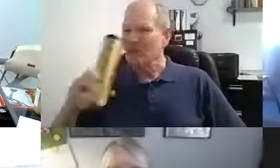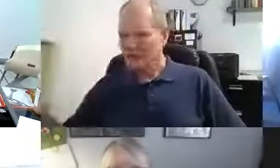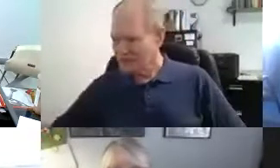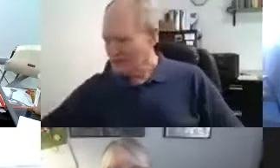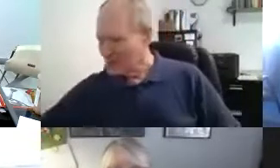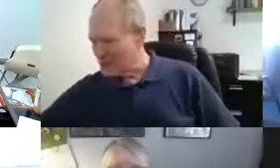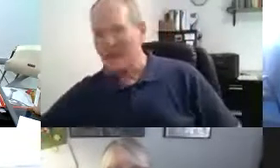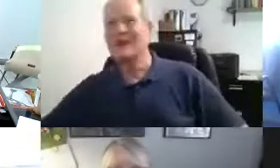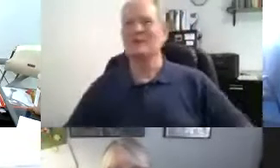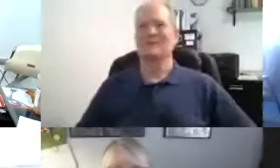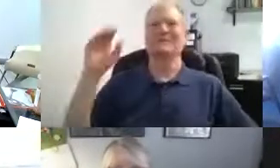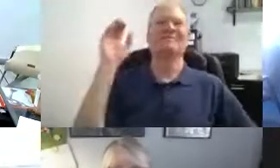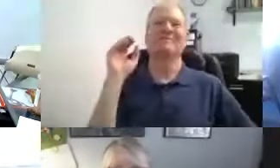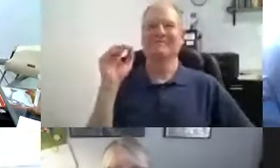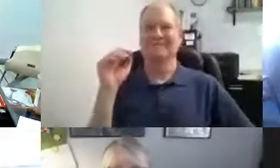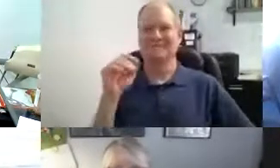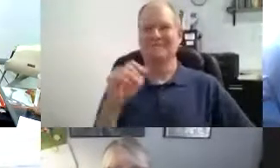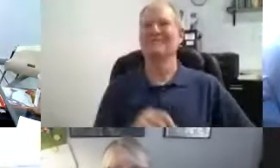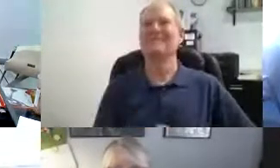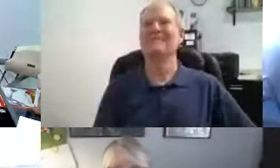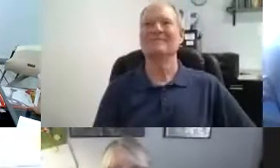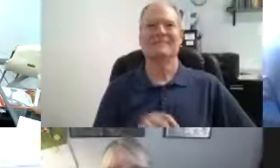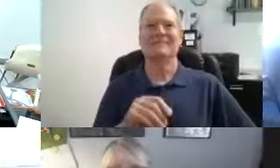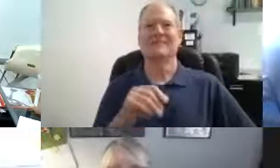(applaud)